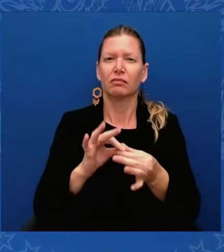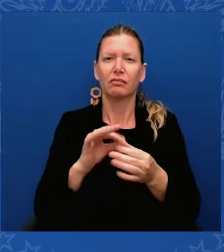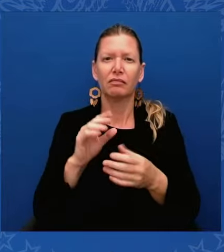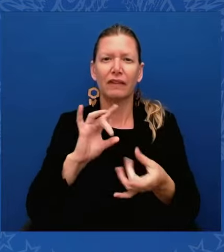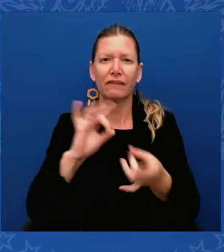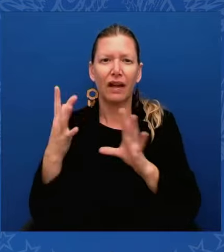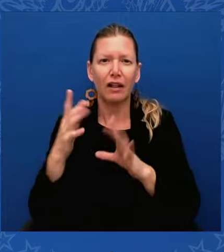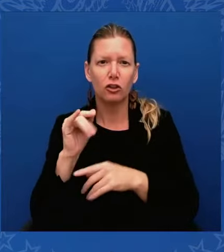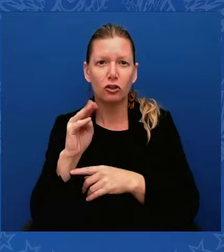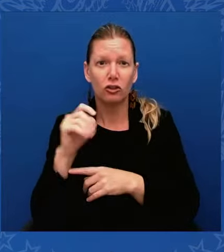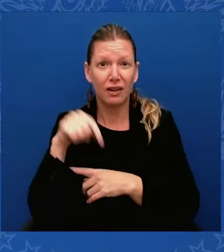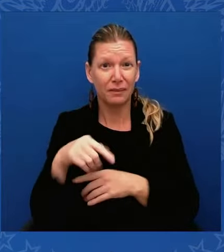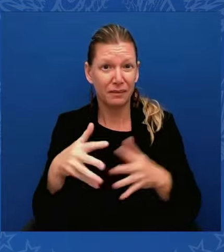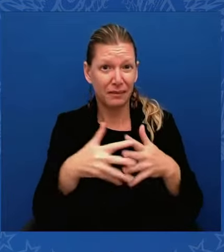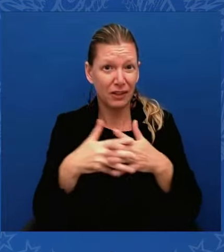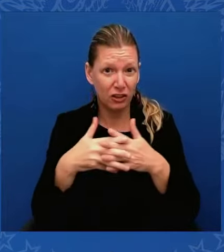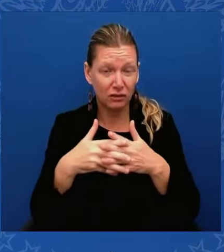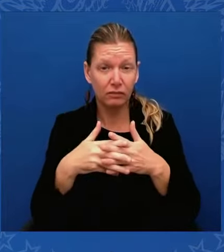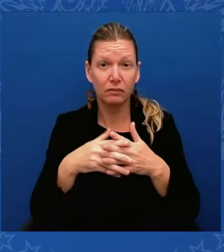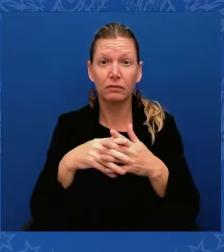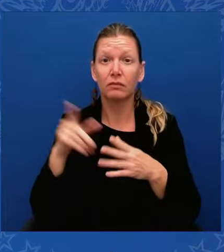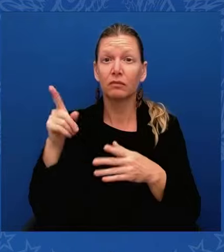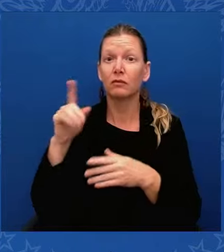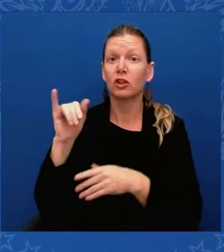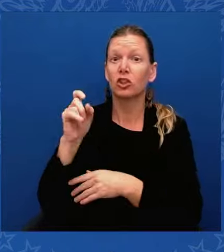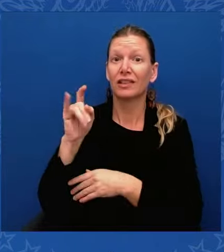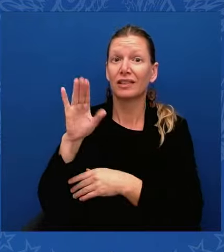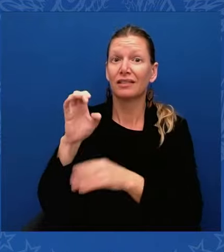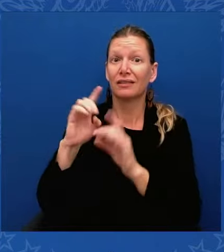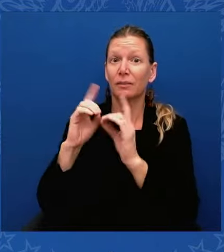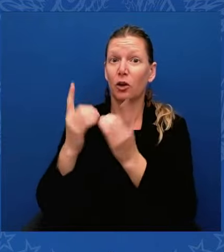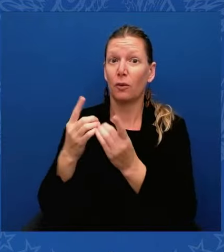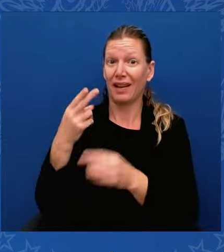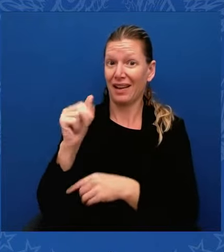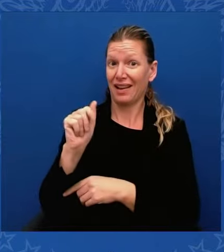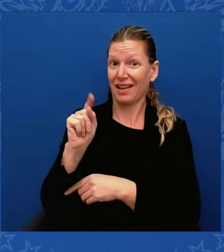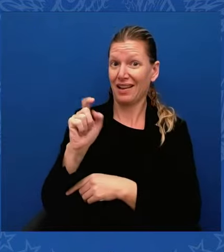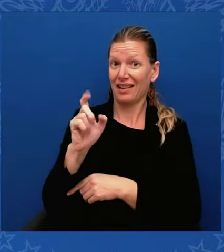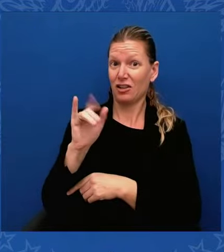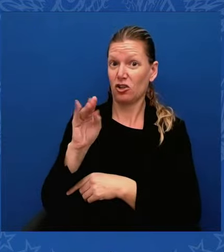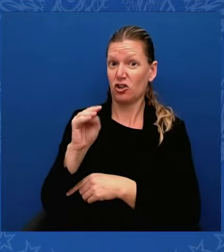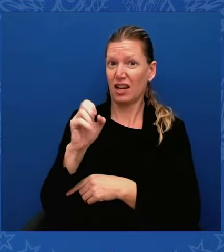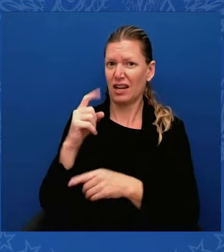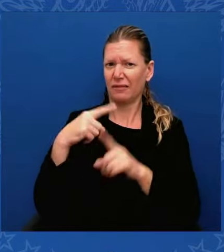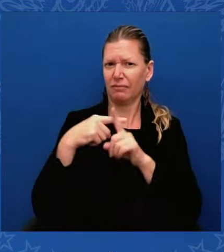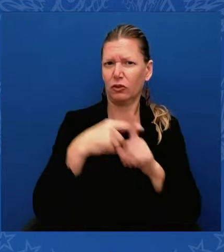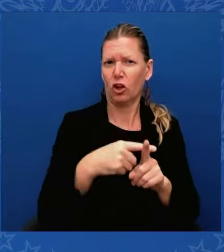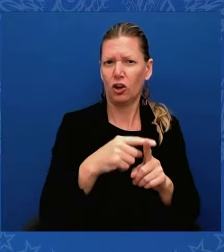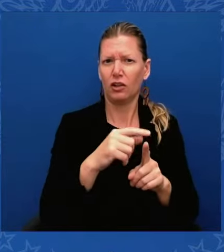But there's still more to do so that every community feels safe. When Trump was in office,